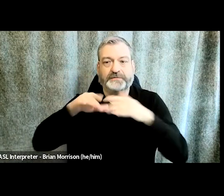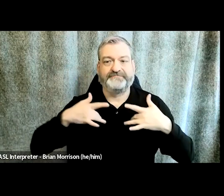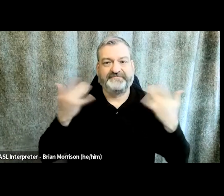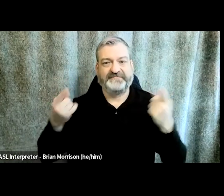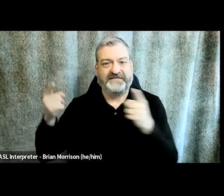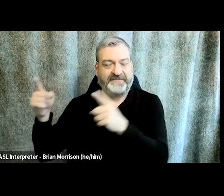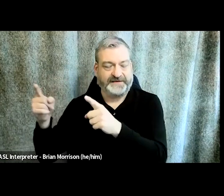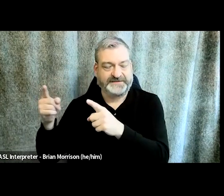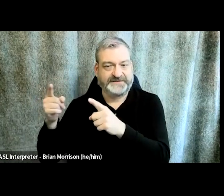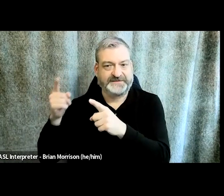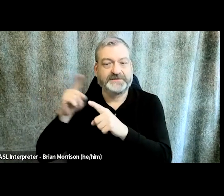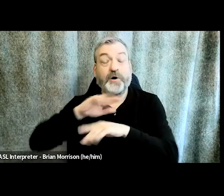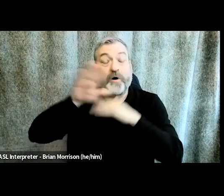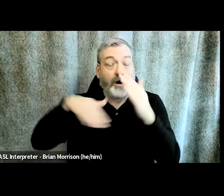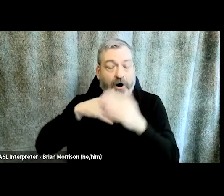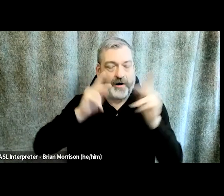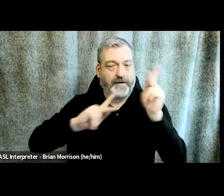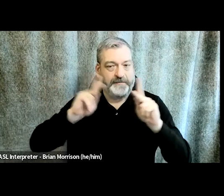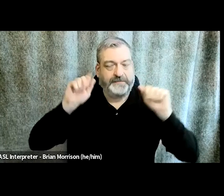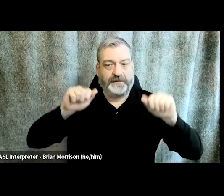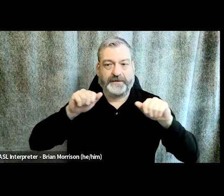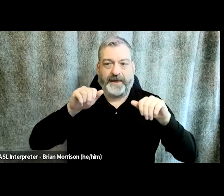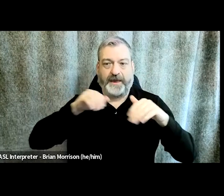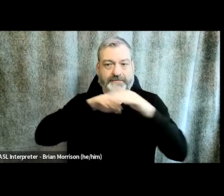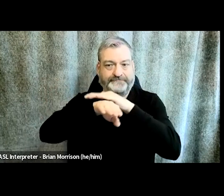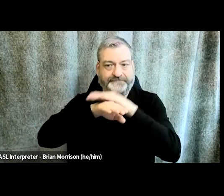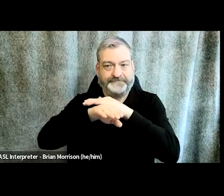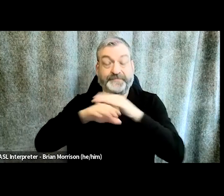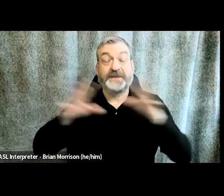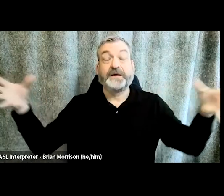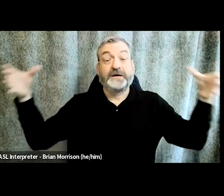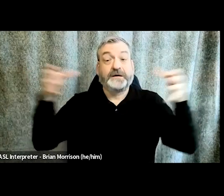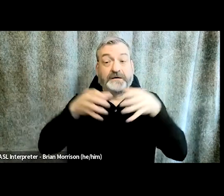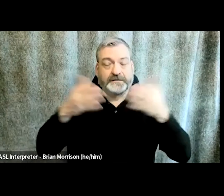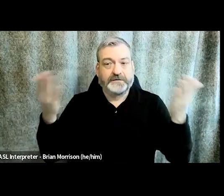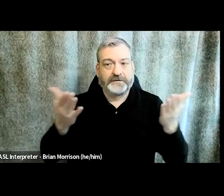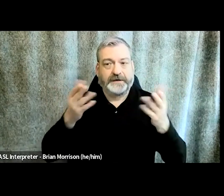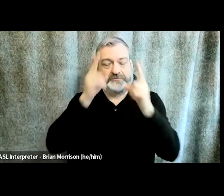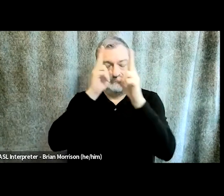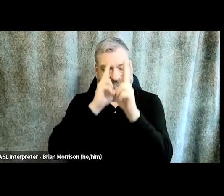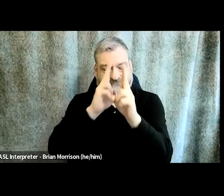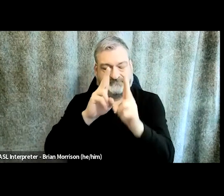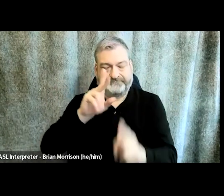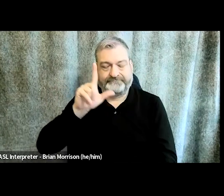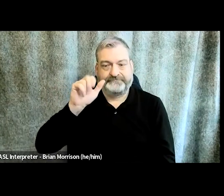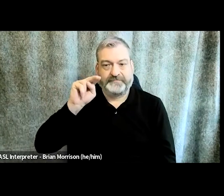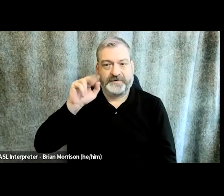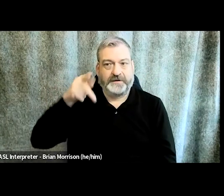We join together in acknowledging the Lenape Nation on whose traditional territory Art-Reach is settled.